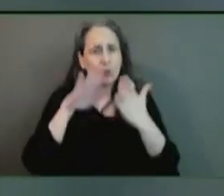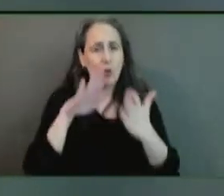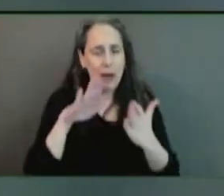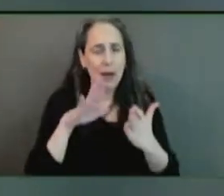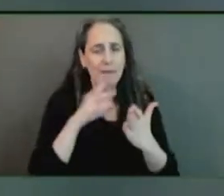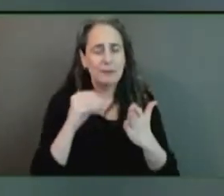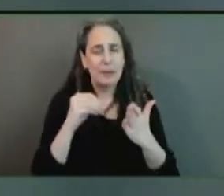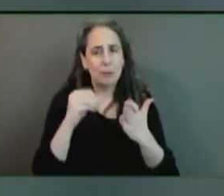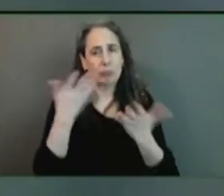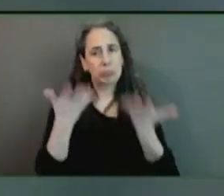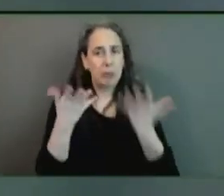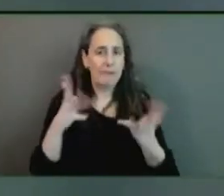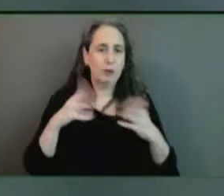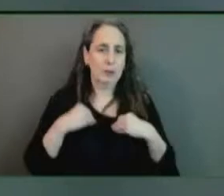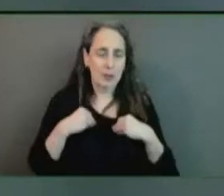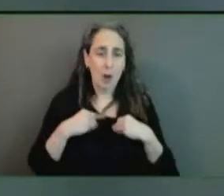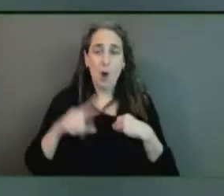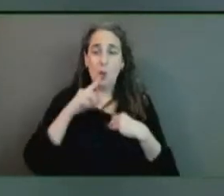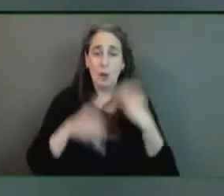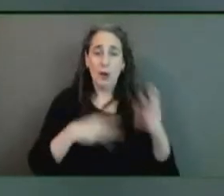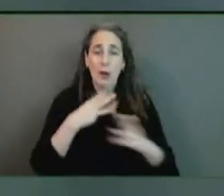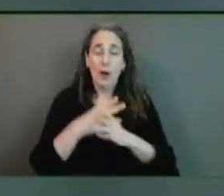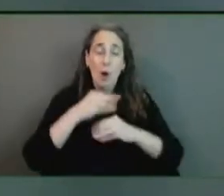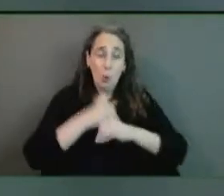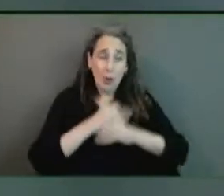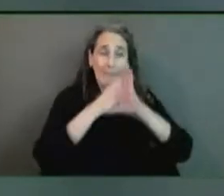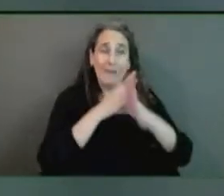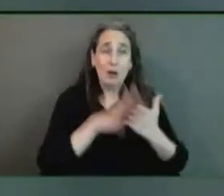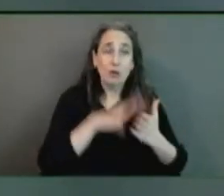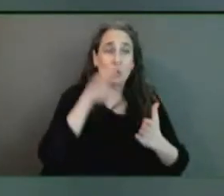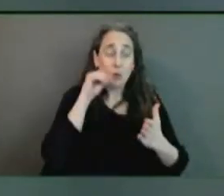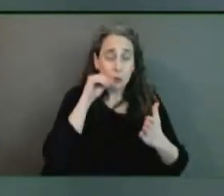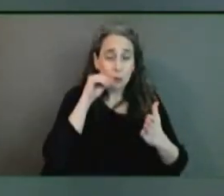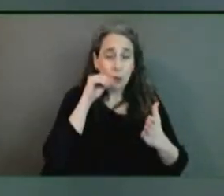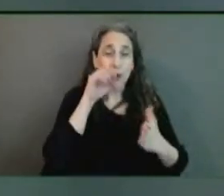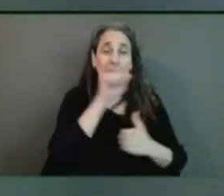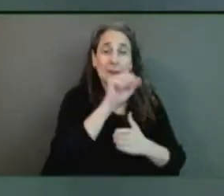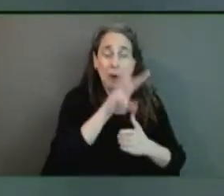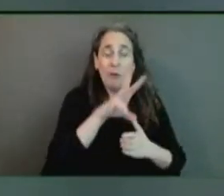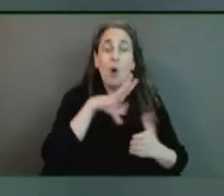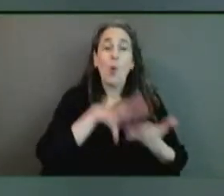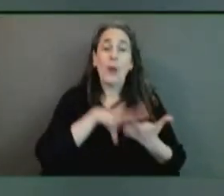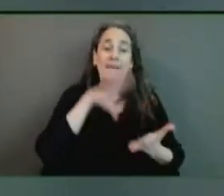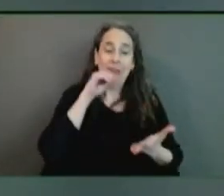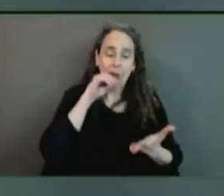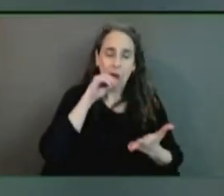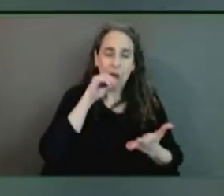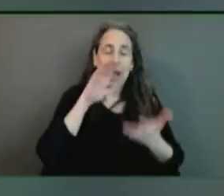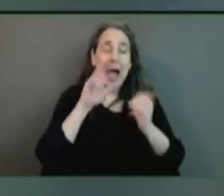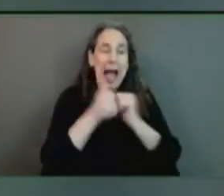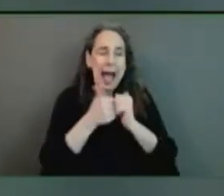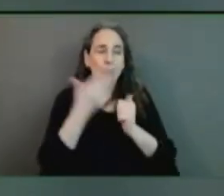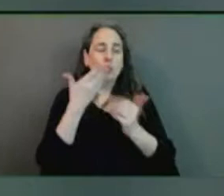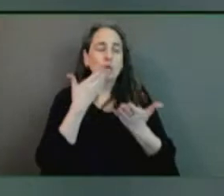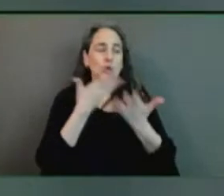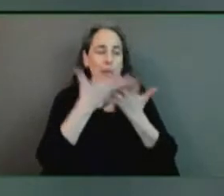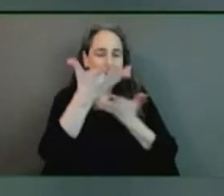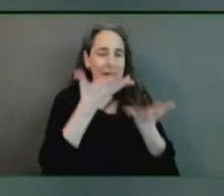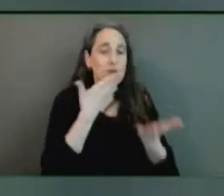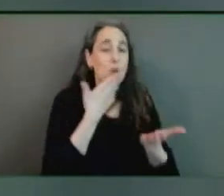. Then we have to address what those things are and face the reality of okay, we do have a virtual learning platform. We've